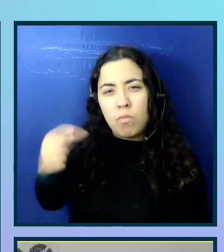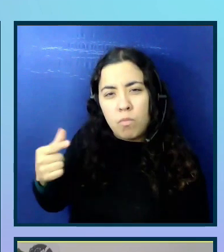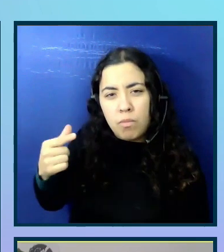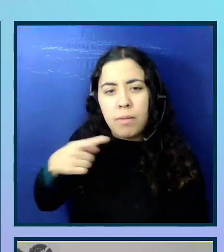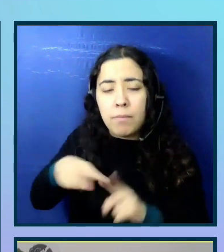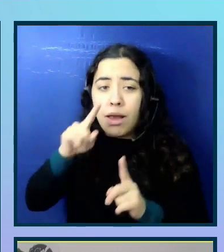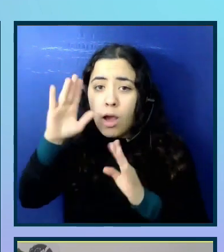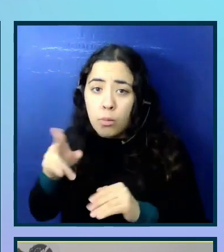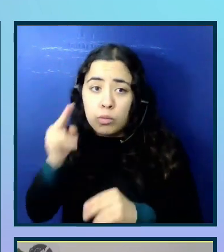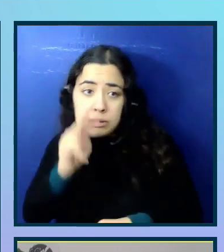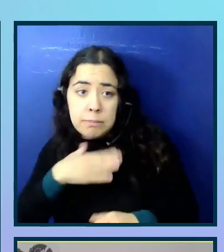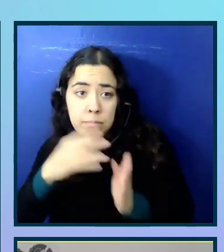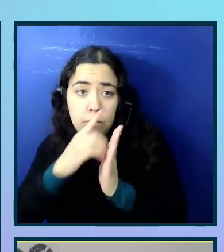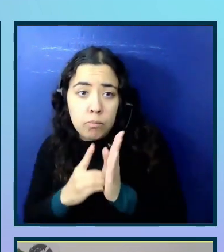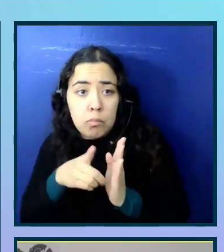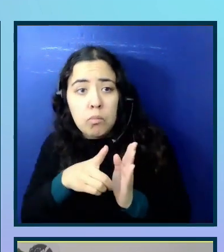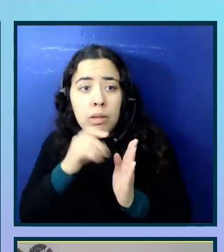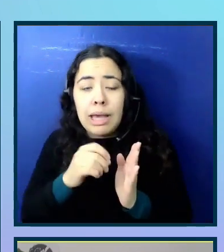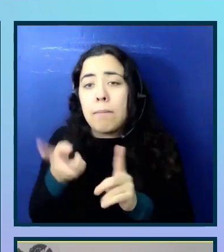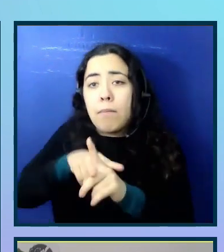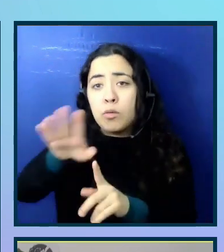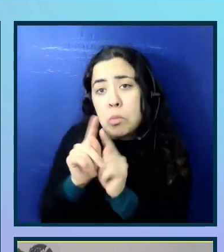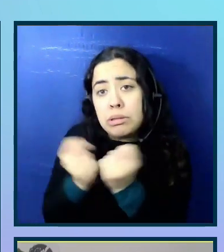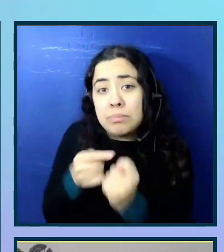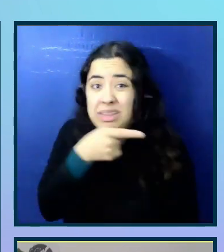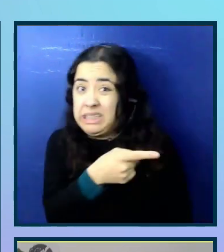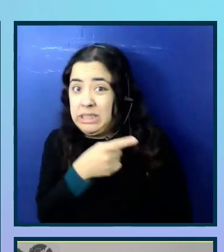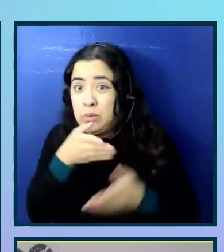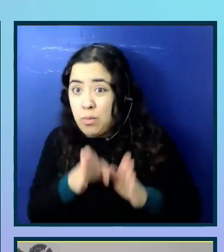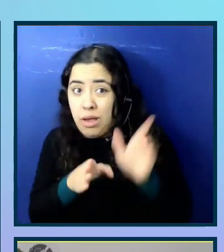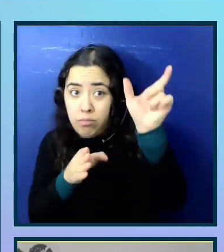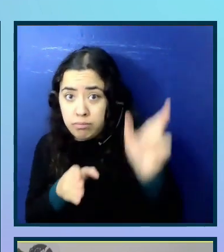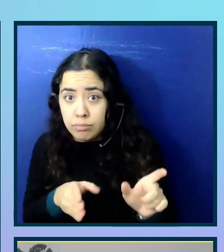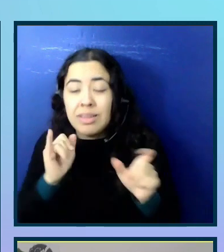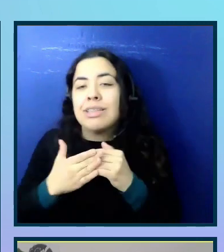So this is kind of the easiest for me and my team. I also created some sketch samples for annotations.